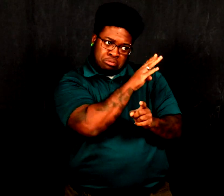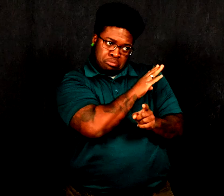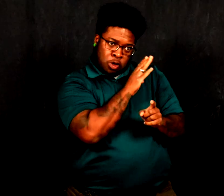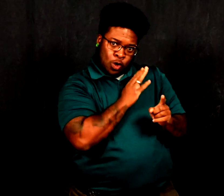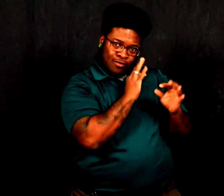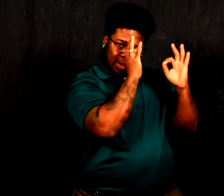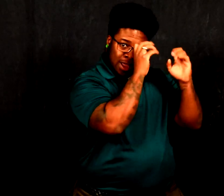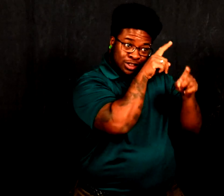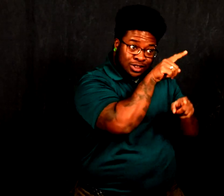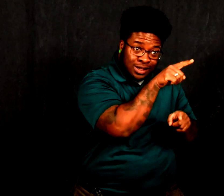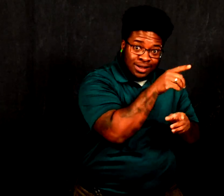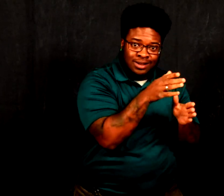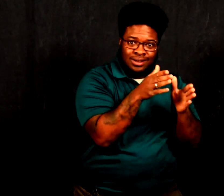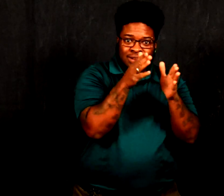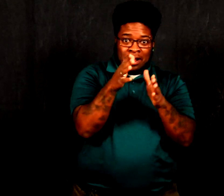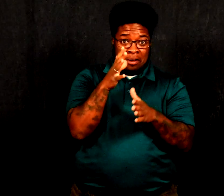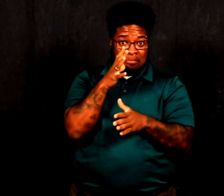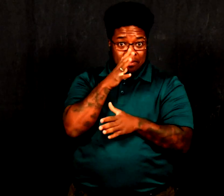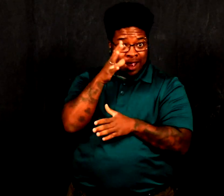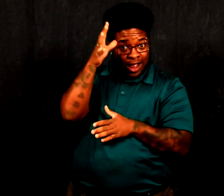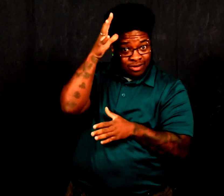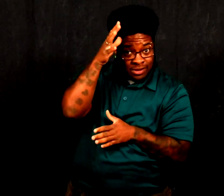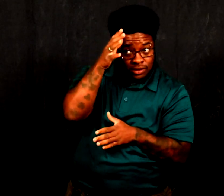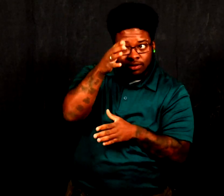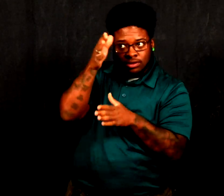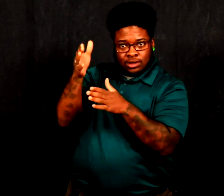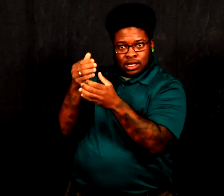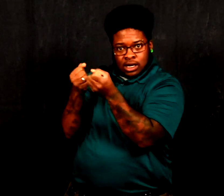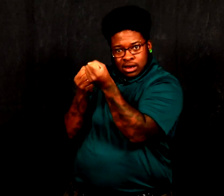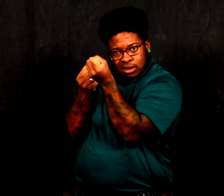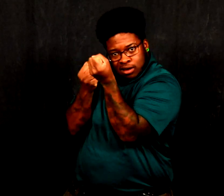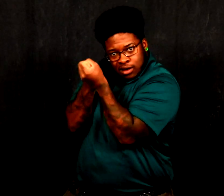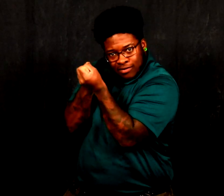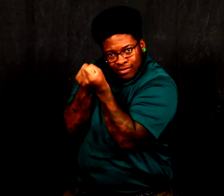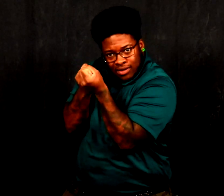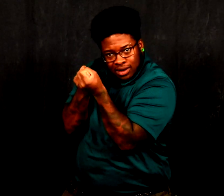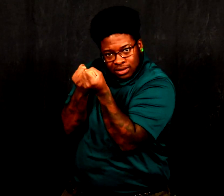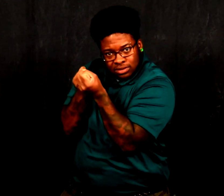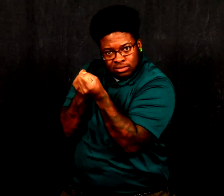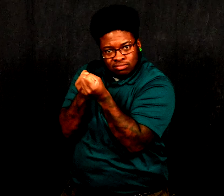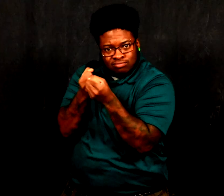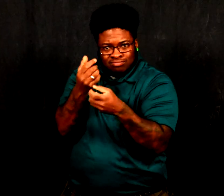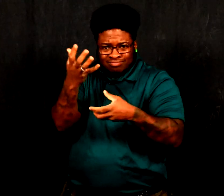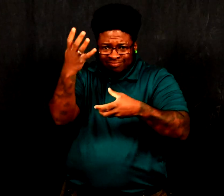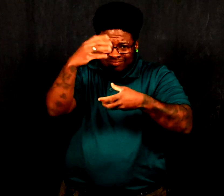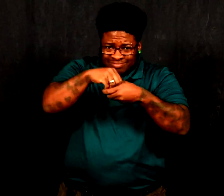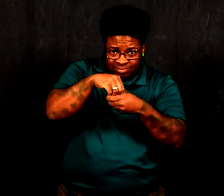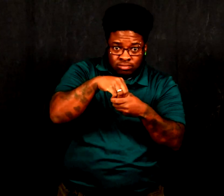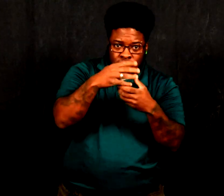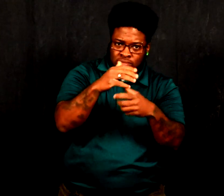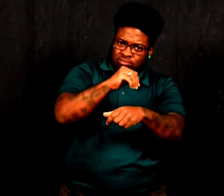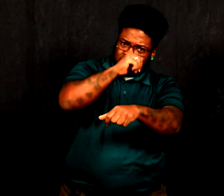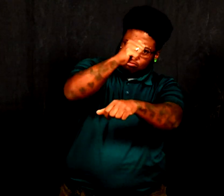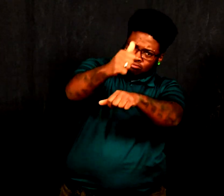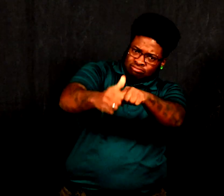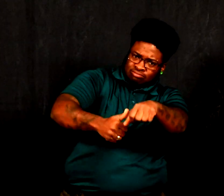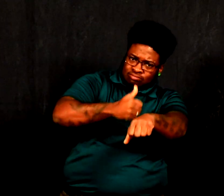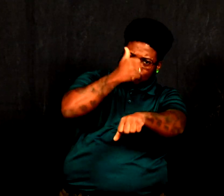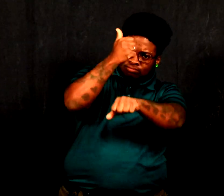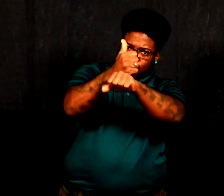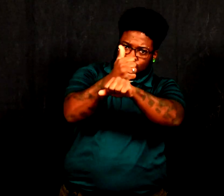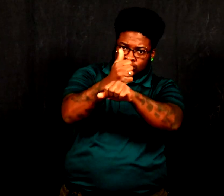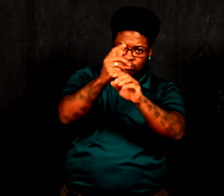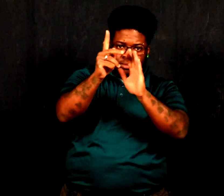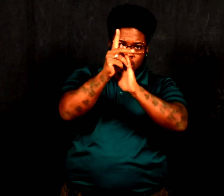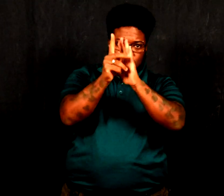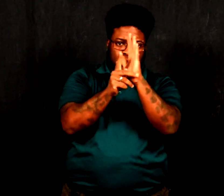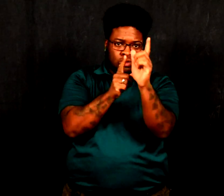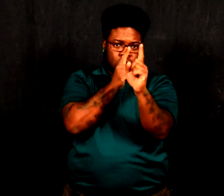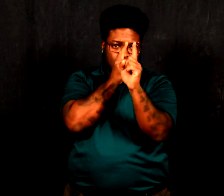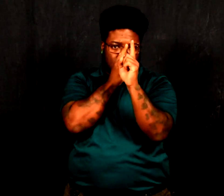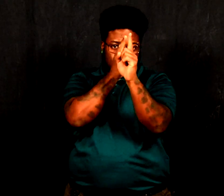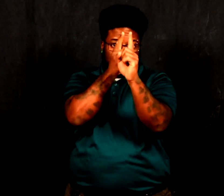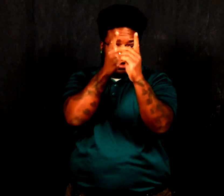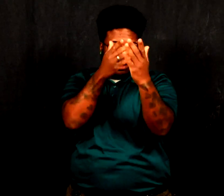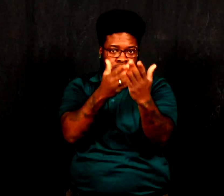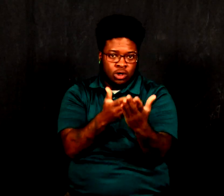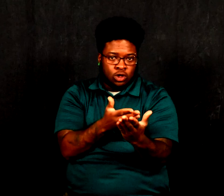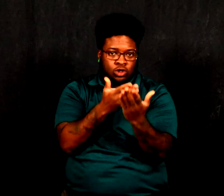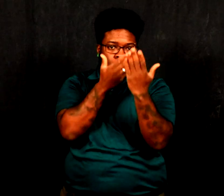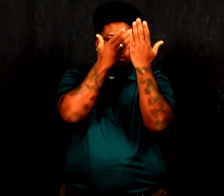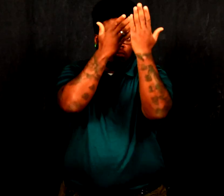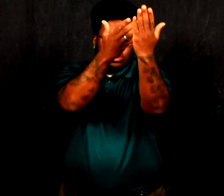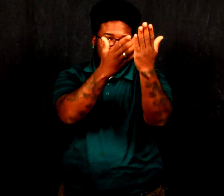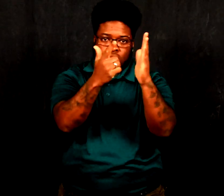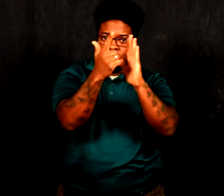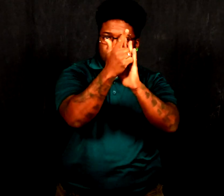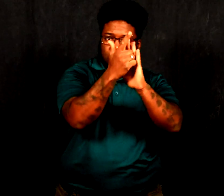educators, parents and advocates to set policy goals and proposed